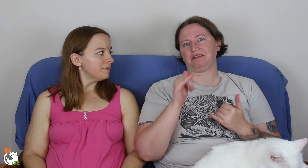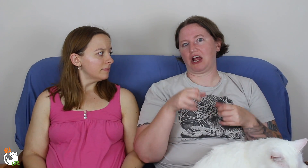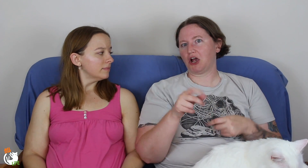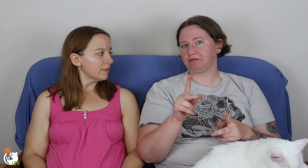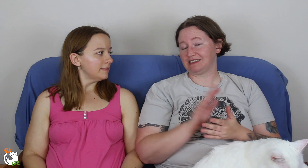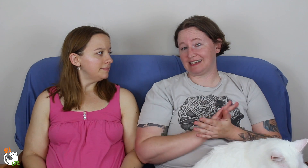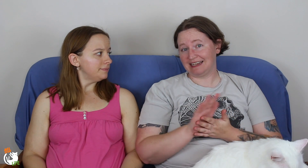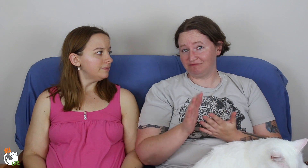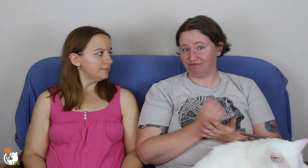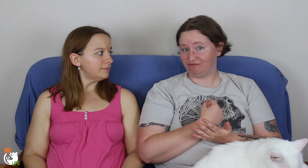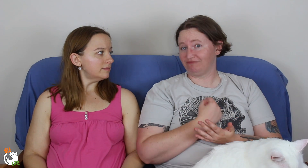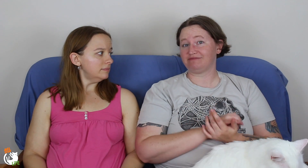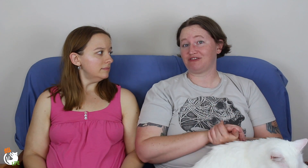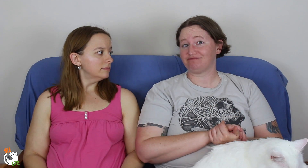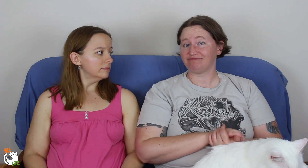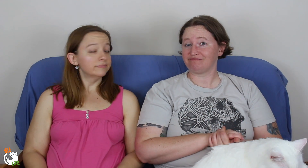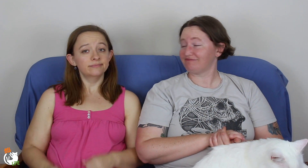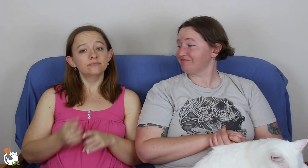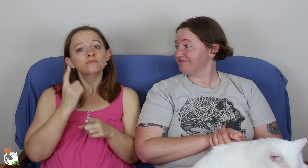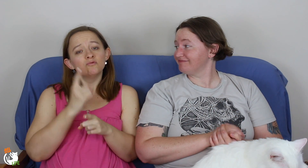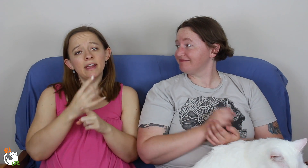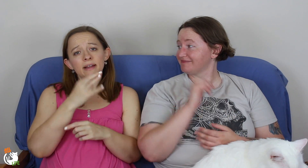So it's just good to have that opportunity. It's just really nice.